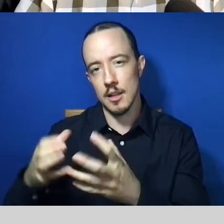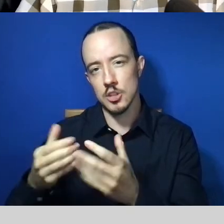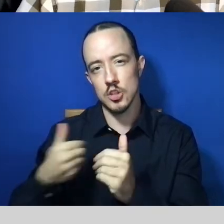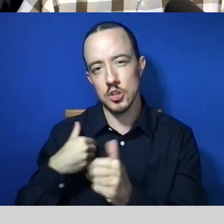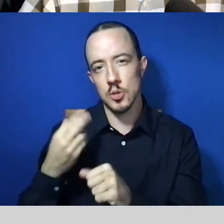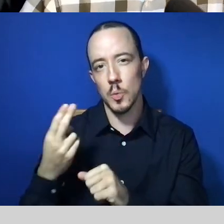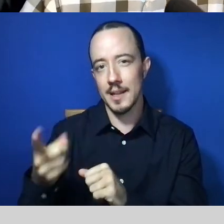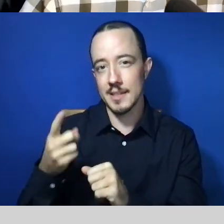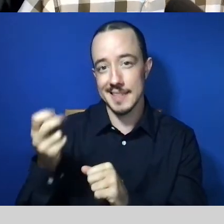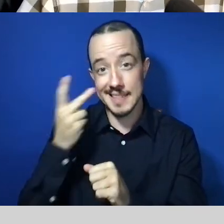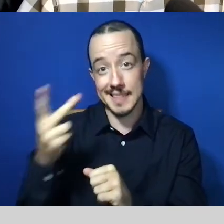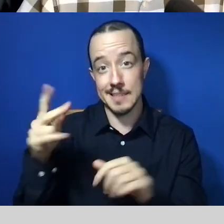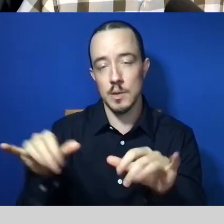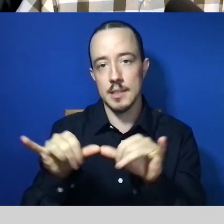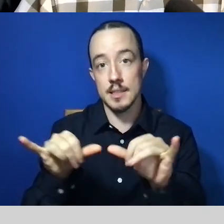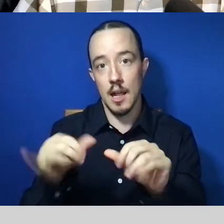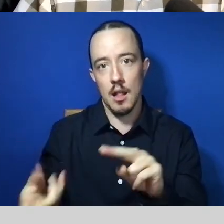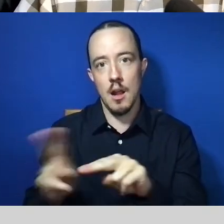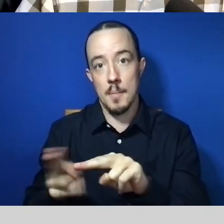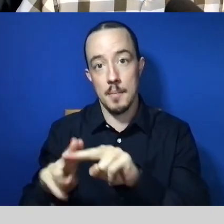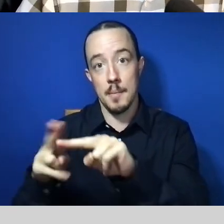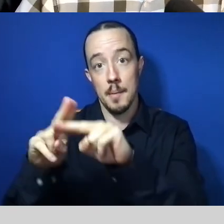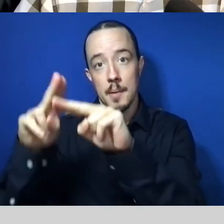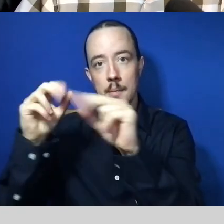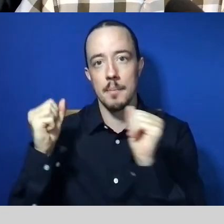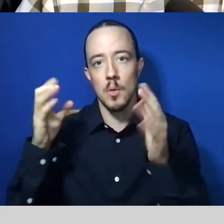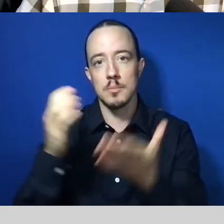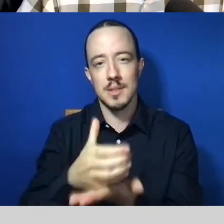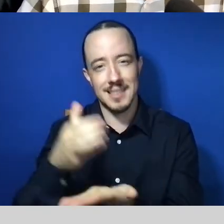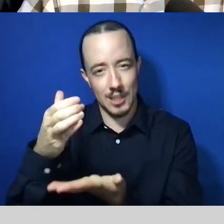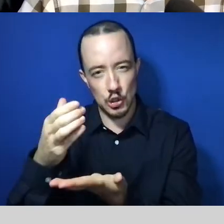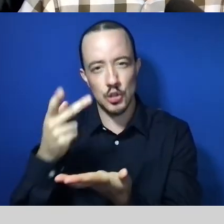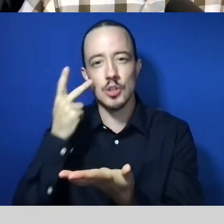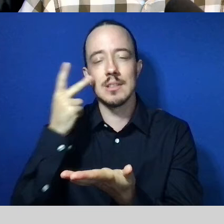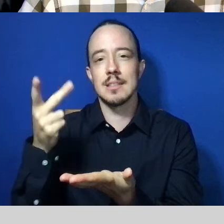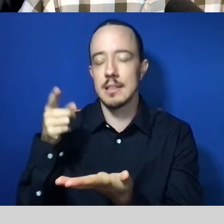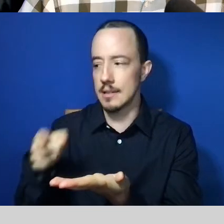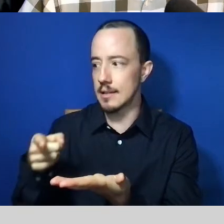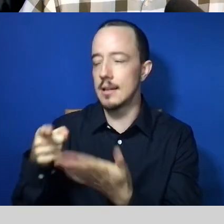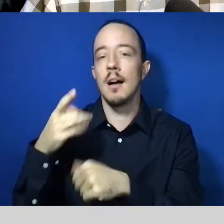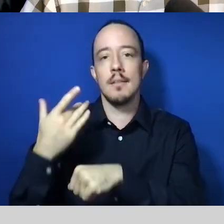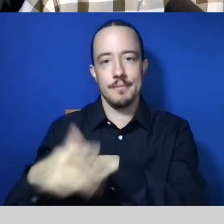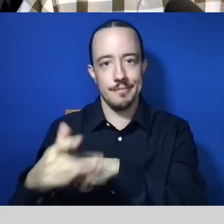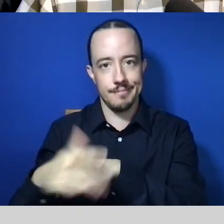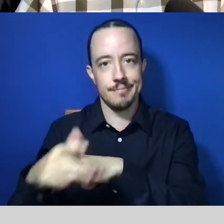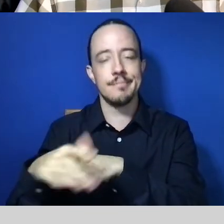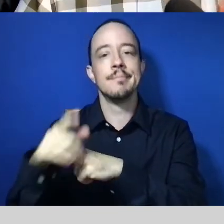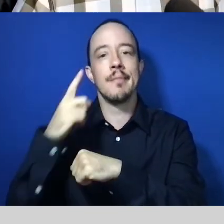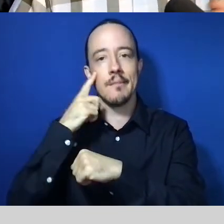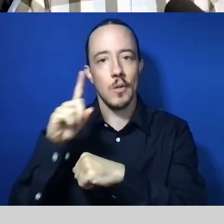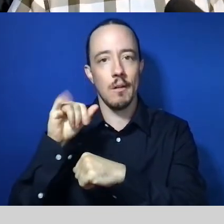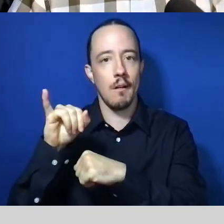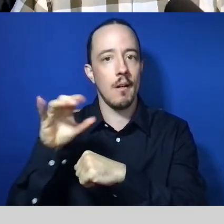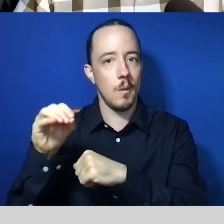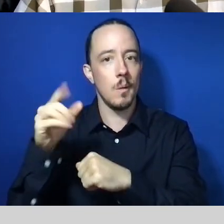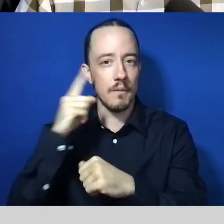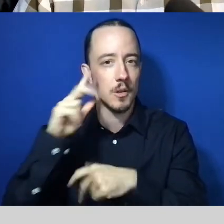scale them up to multiple containers to increase our availability of io for doing those kinds of tests.